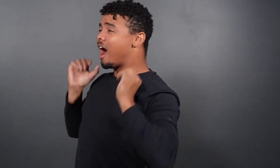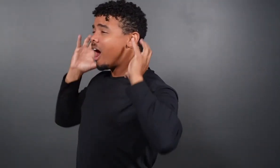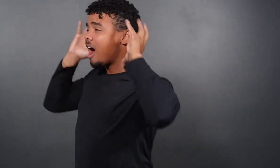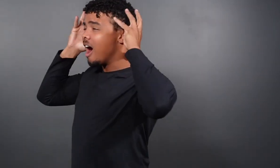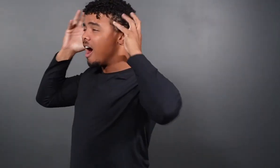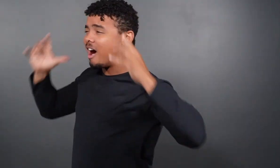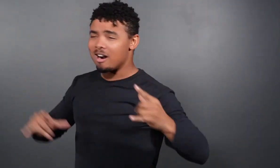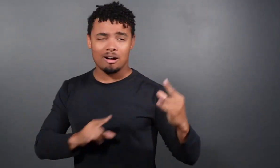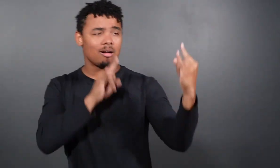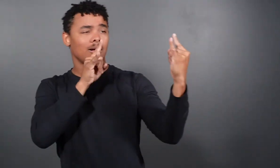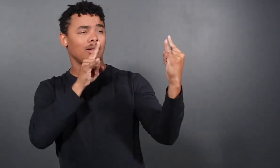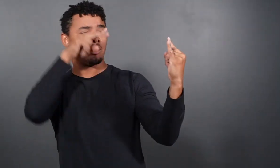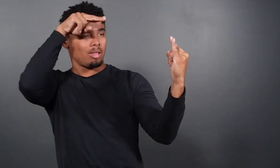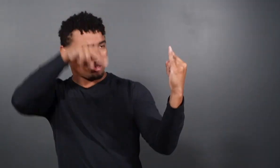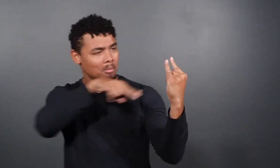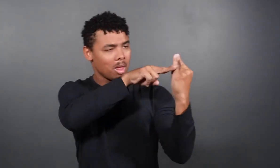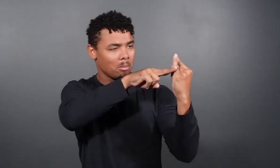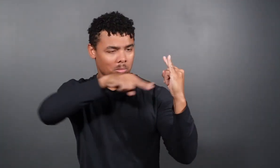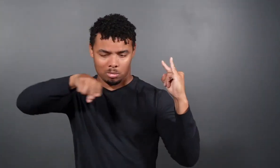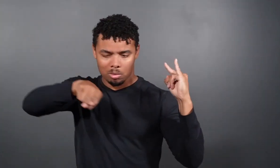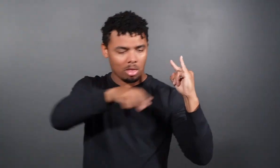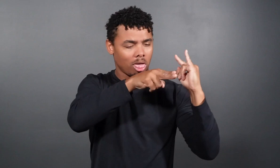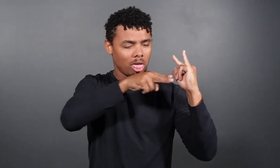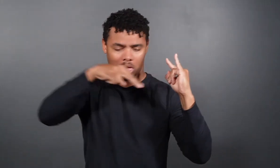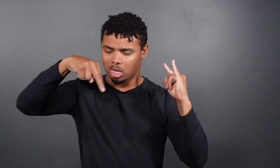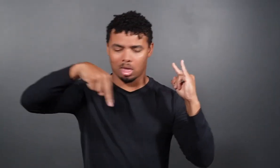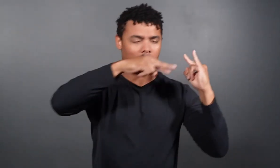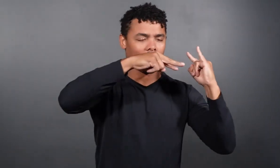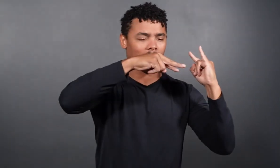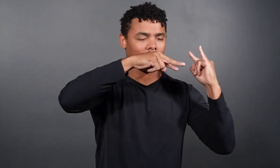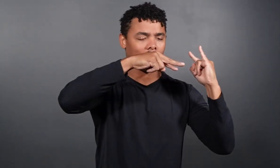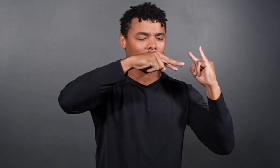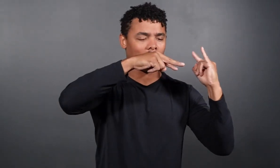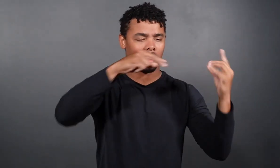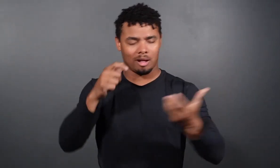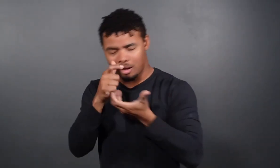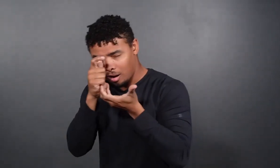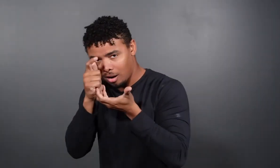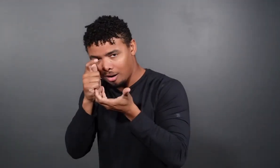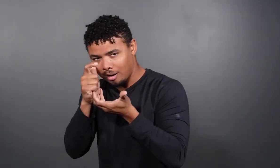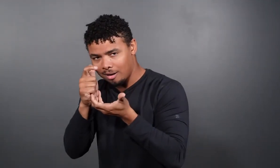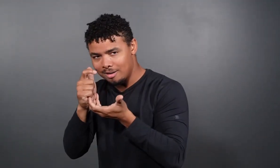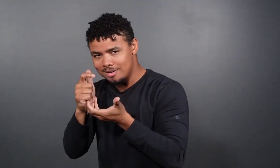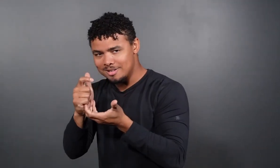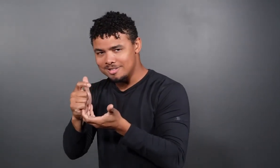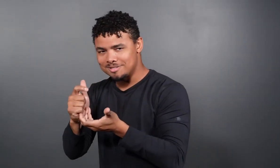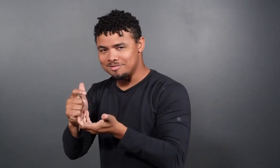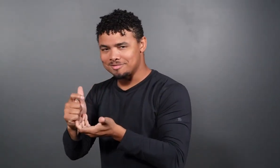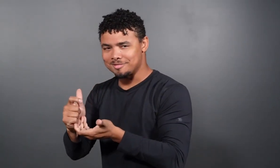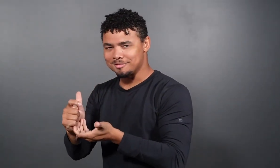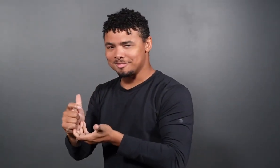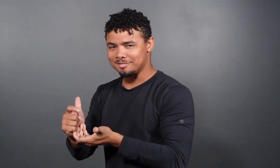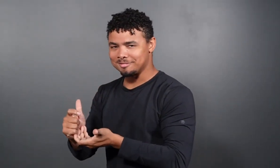hair adrift and bridge as backdrop the arc of her swing like the arc of the cables it’s his best shot yet.